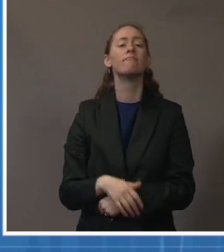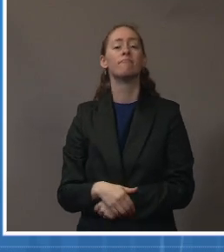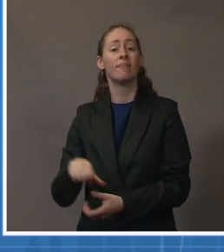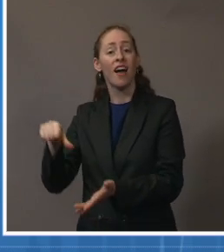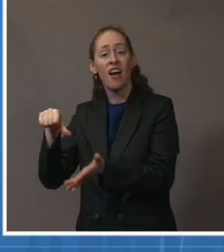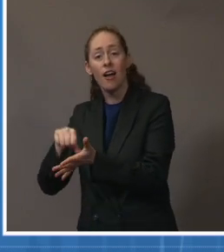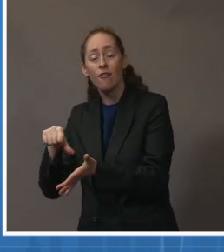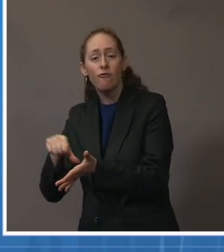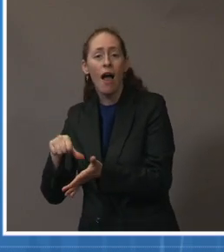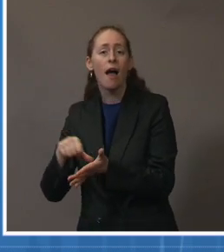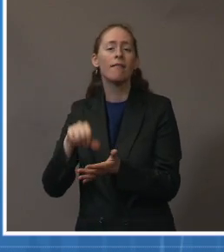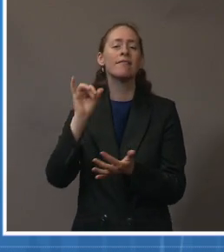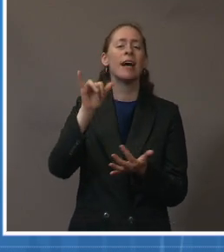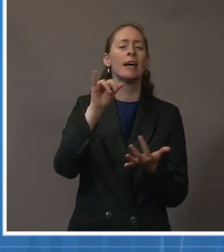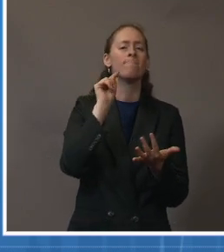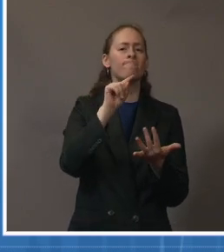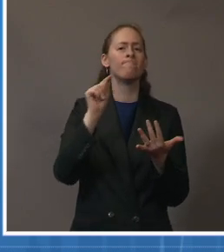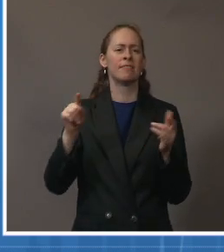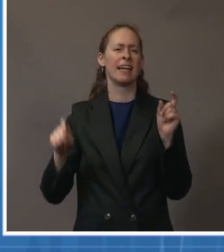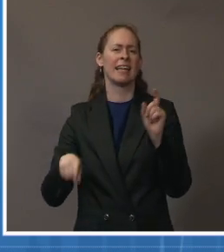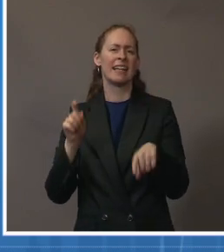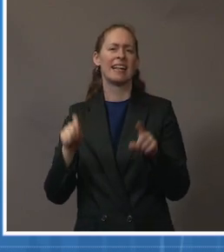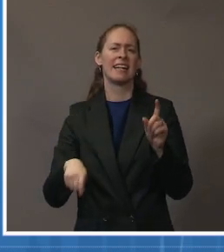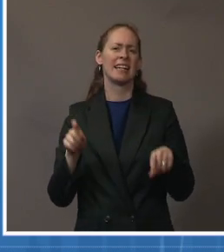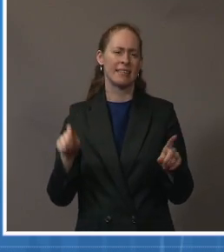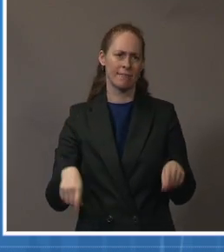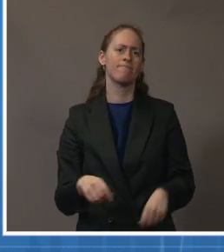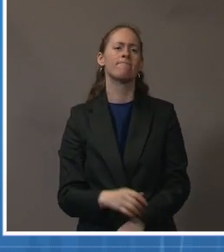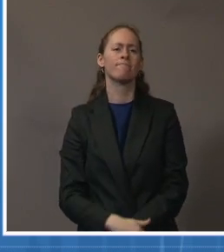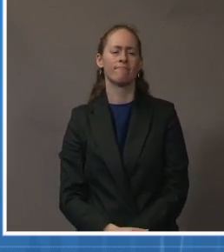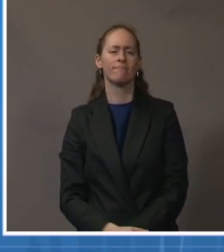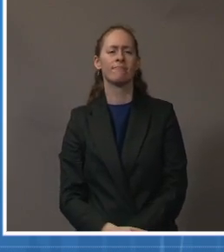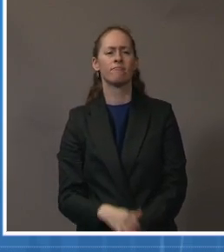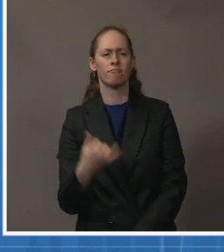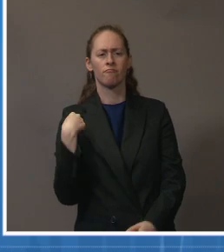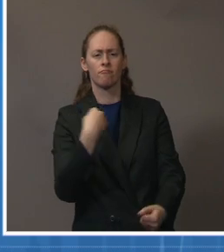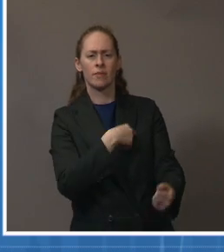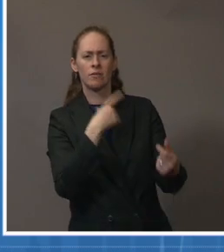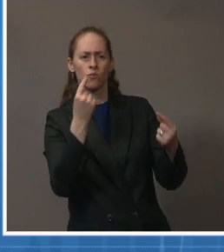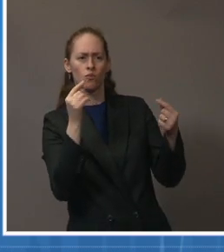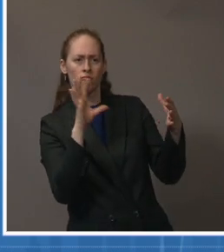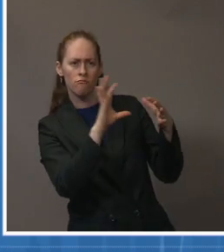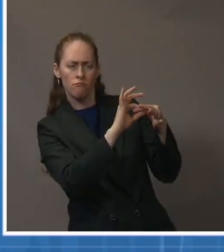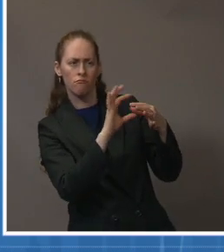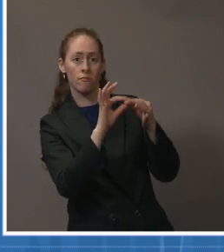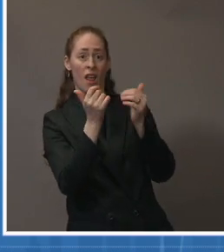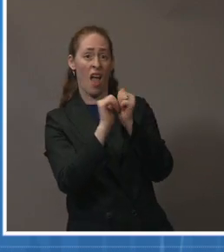In the days ahead, we will coordinate closely with COVAX and with countries that will receive our vaccines.